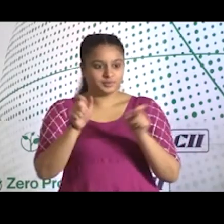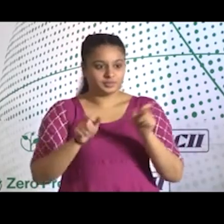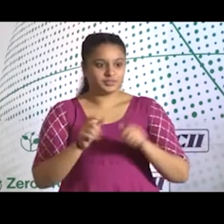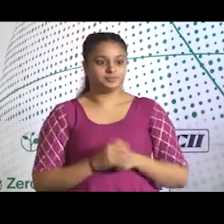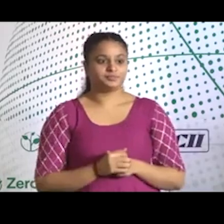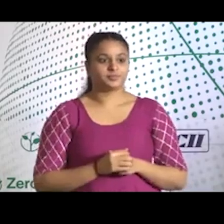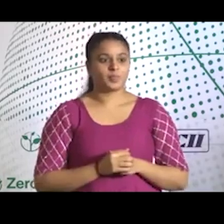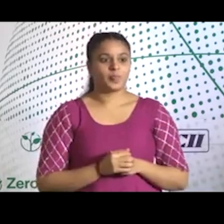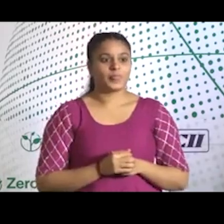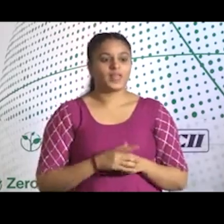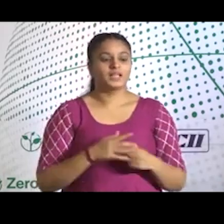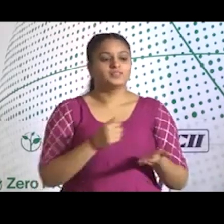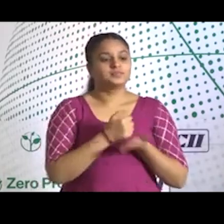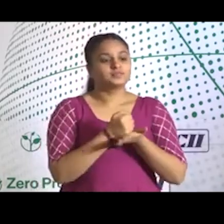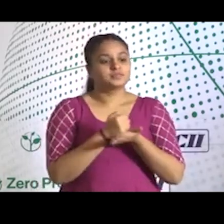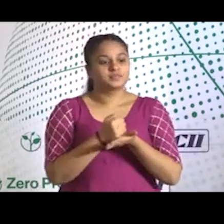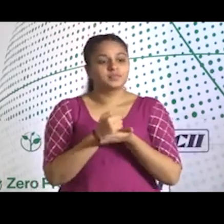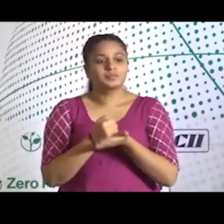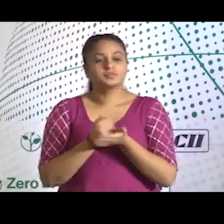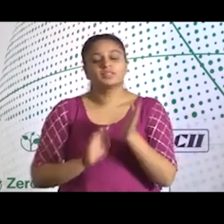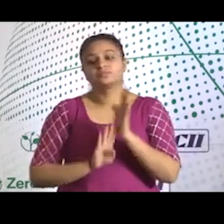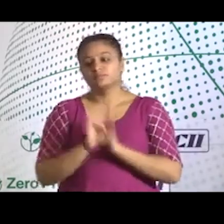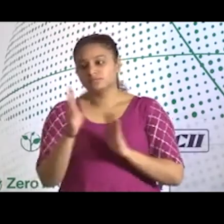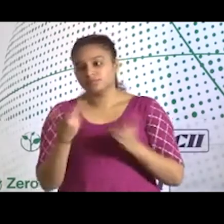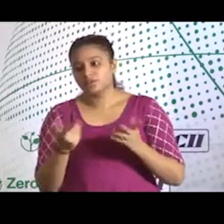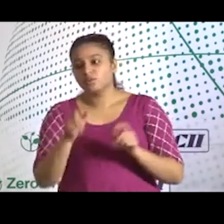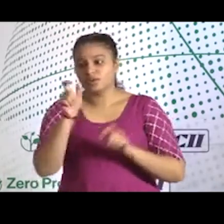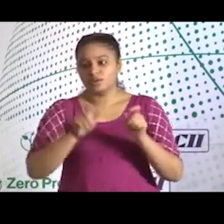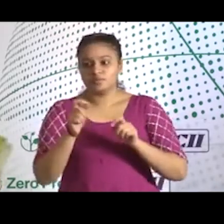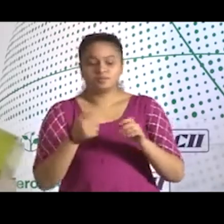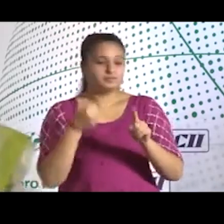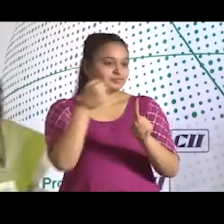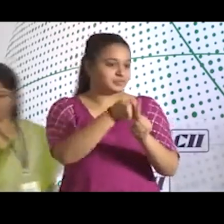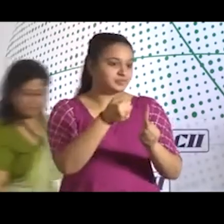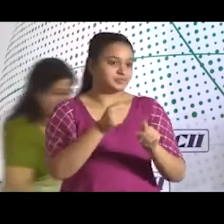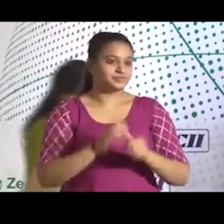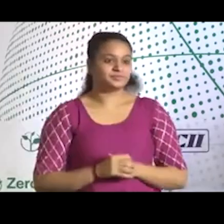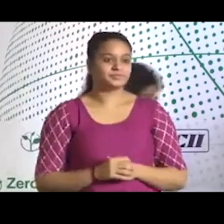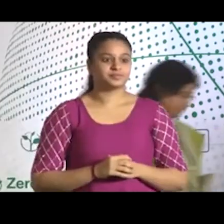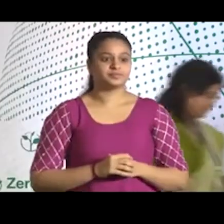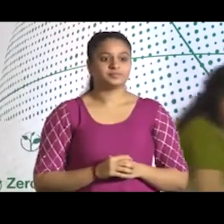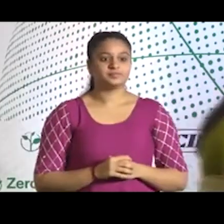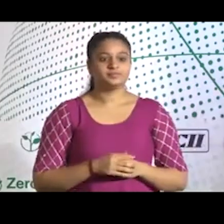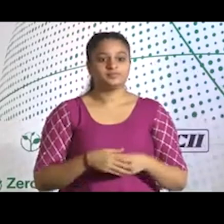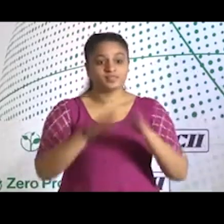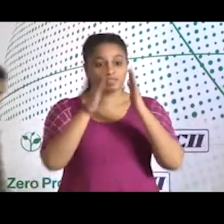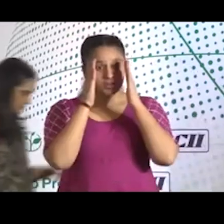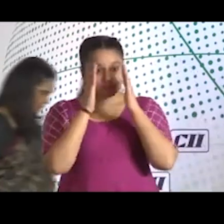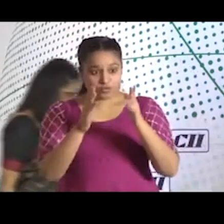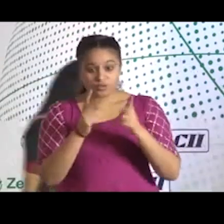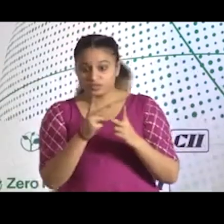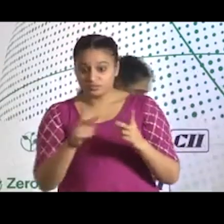for helping us develop this nuanced understanding of impact and focusing on context and ecosystem